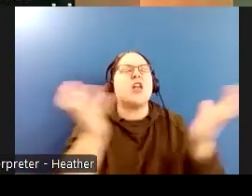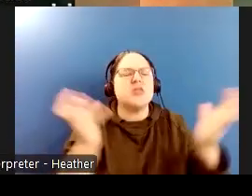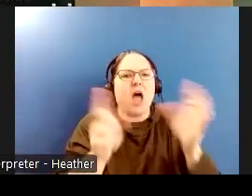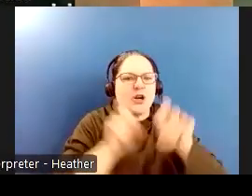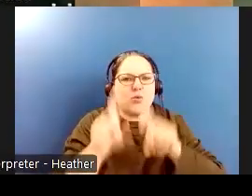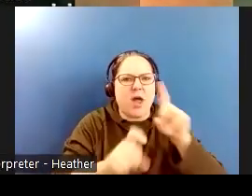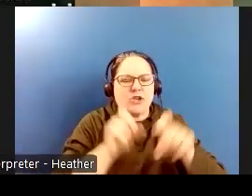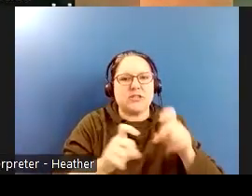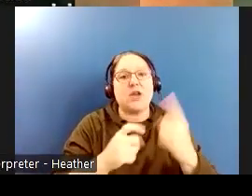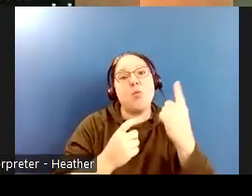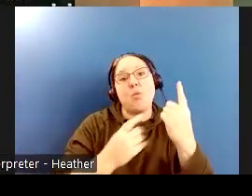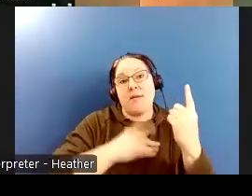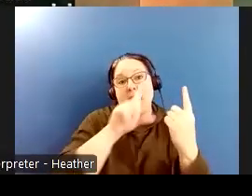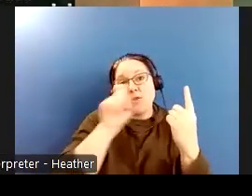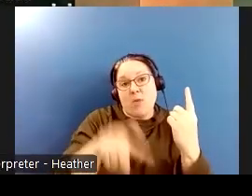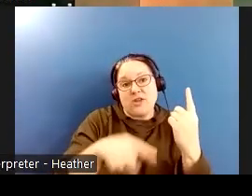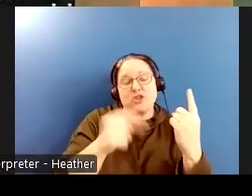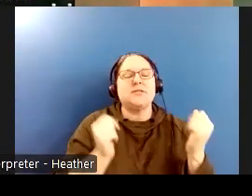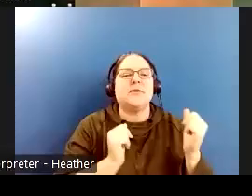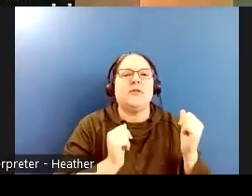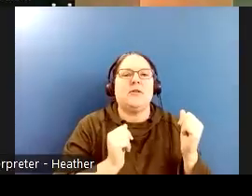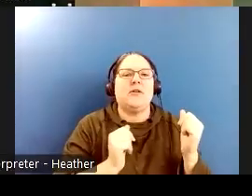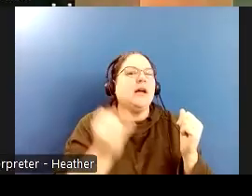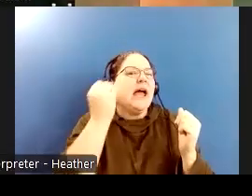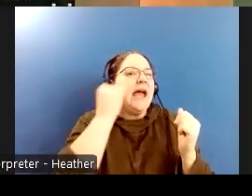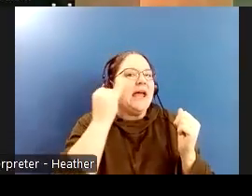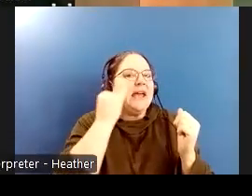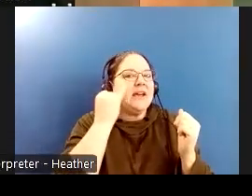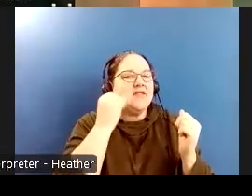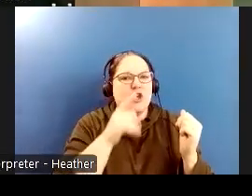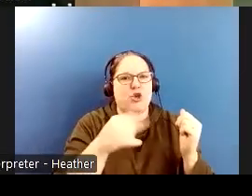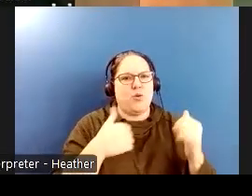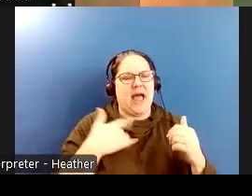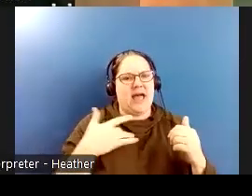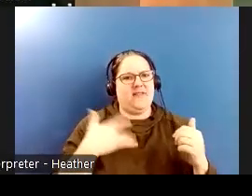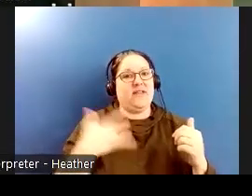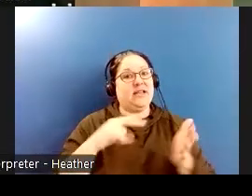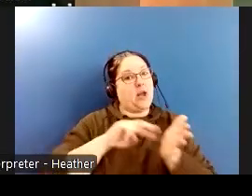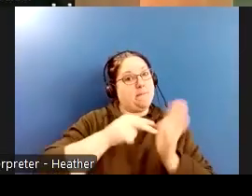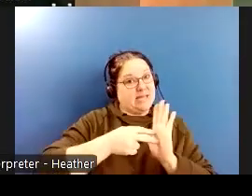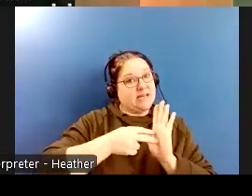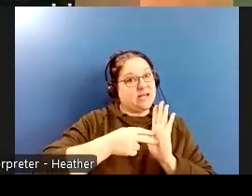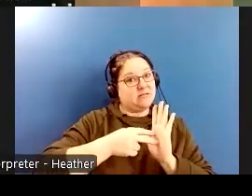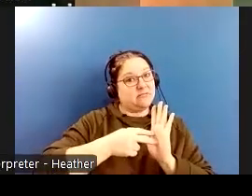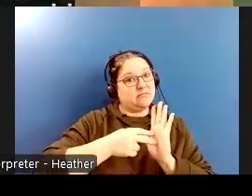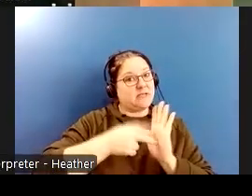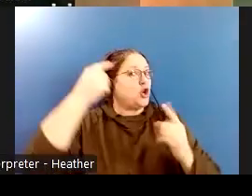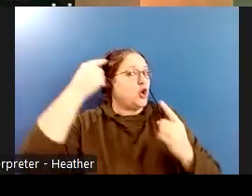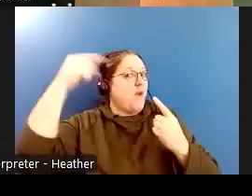One of them was that if you had a selfcribed sense of meaning um would would that kind of